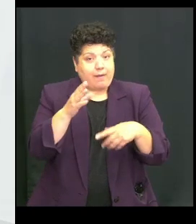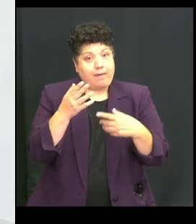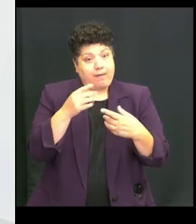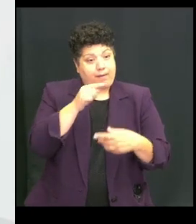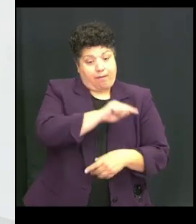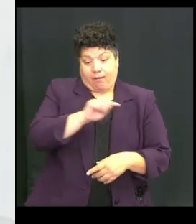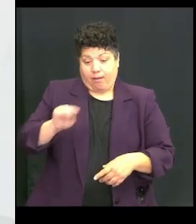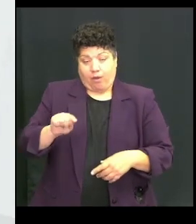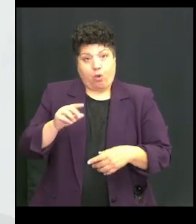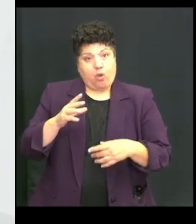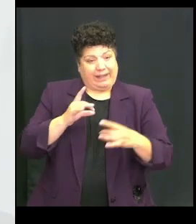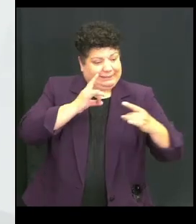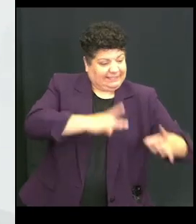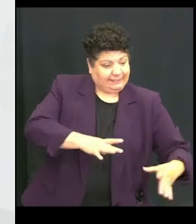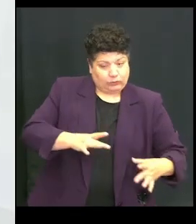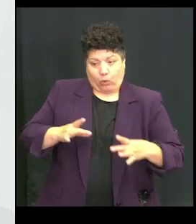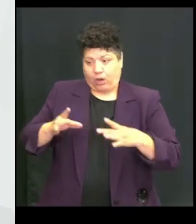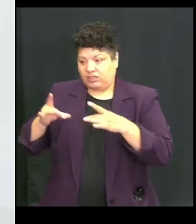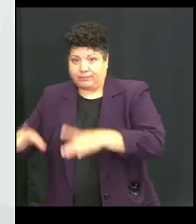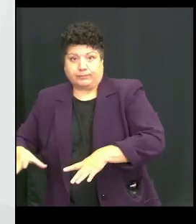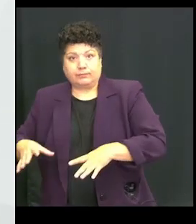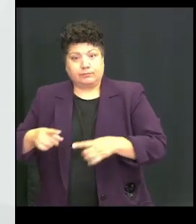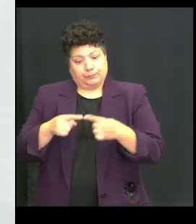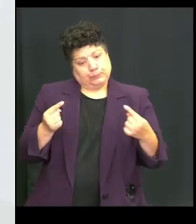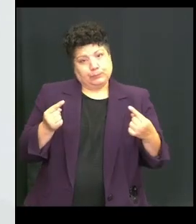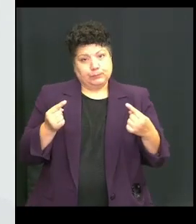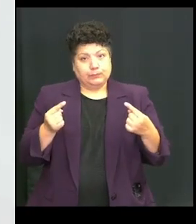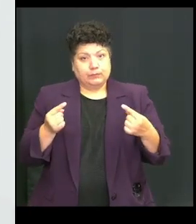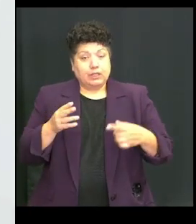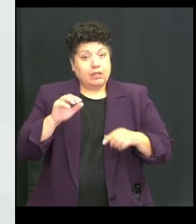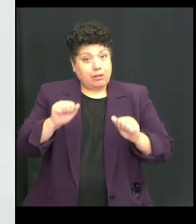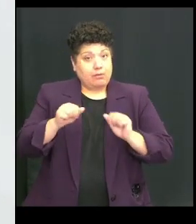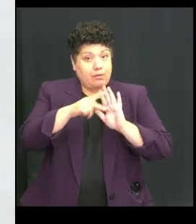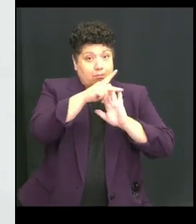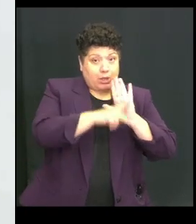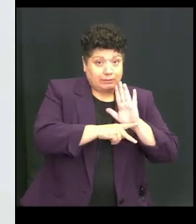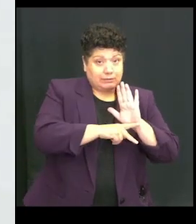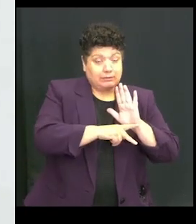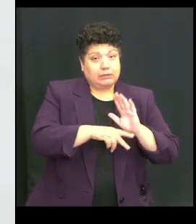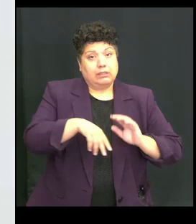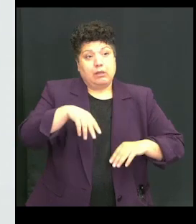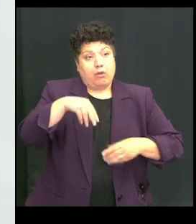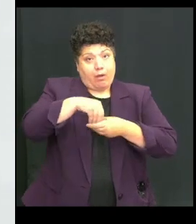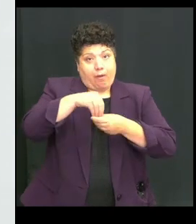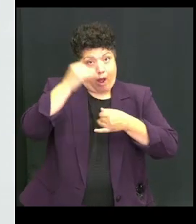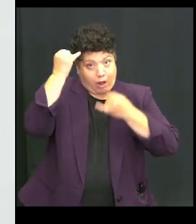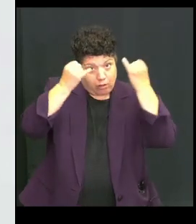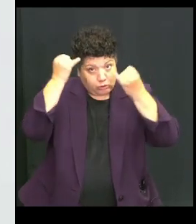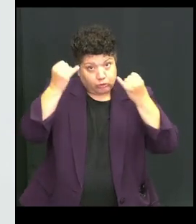And that's accounting for policy differences, ideological differences, all those sorts of things.